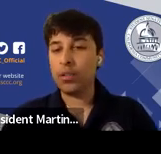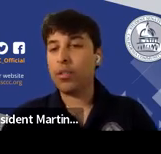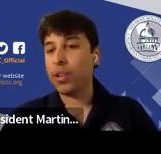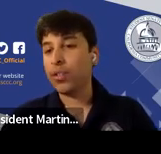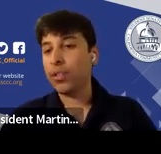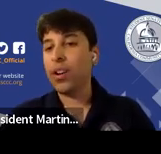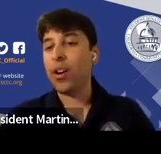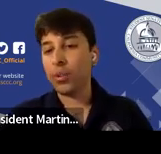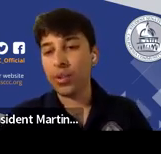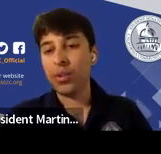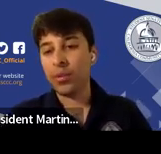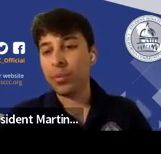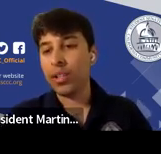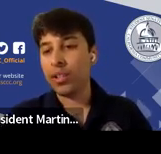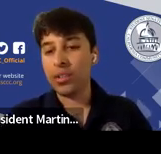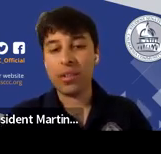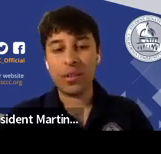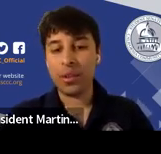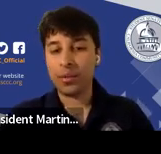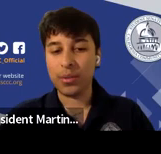Thank you so much, all 3 of you, for being here. You all did a wonderful.